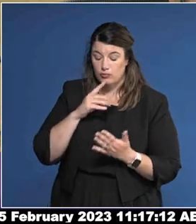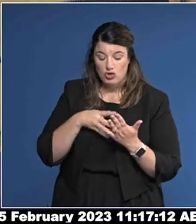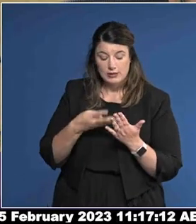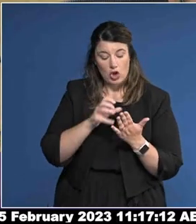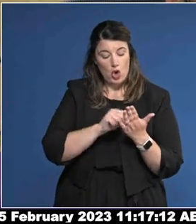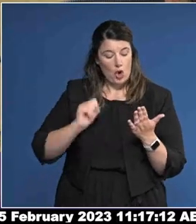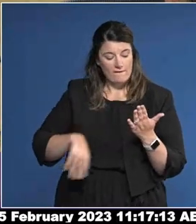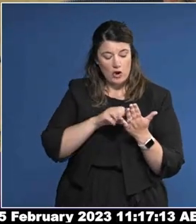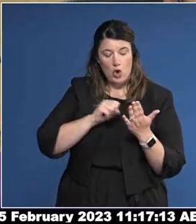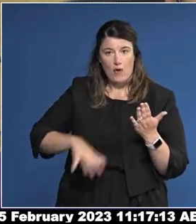So I just want to ask you about that.